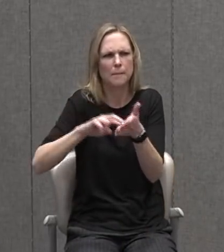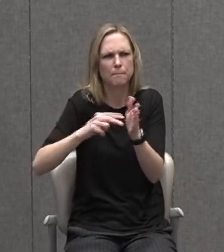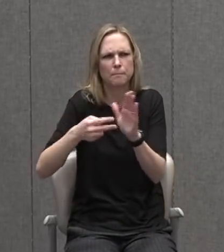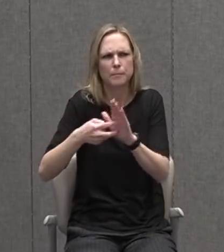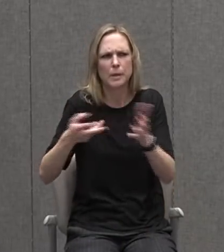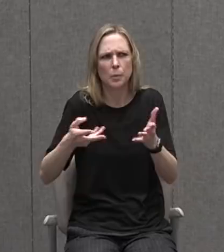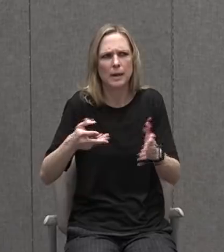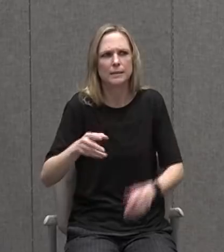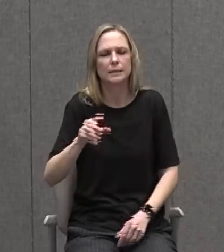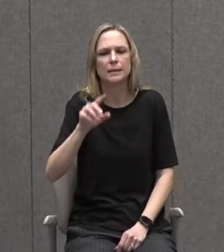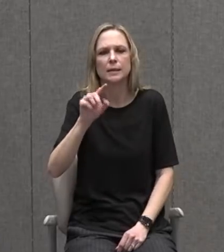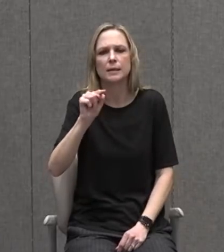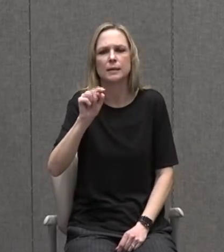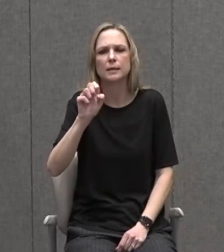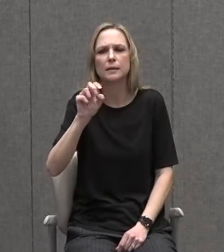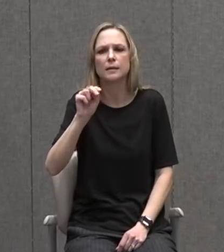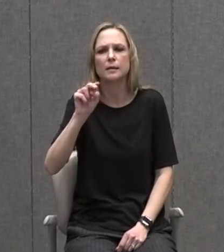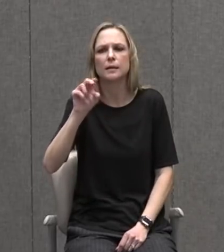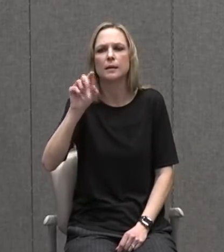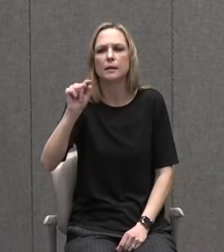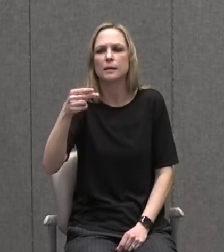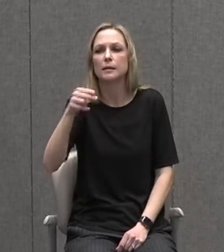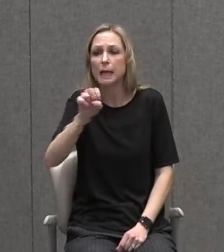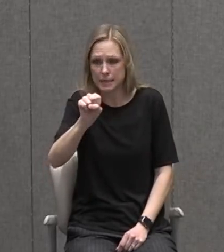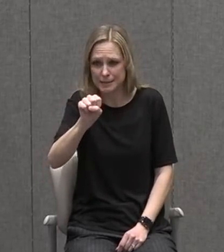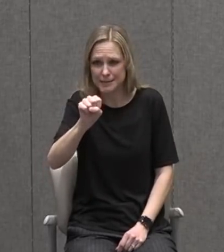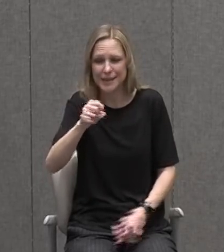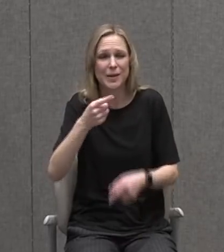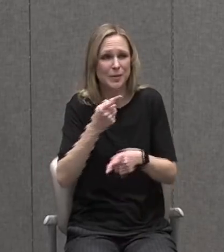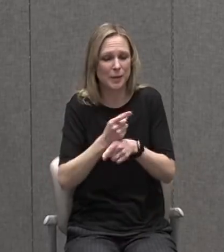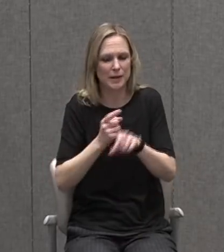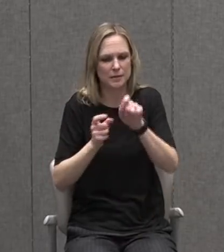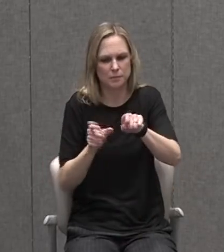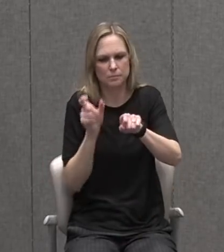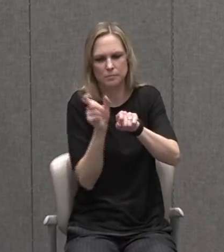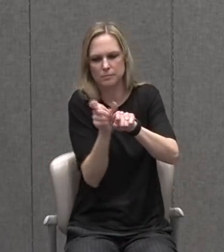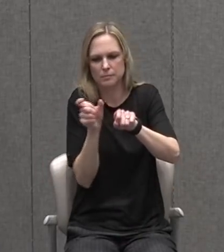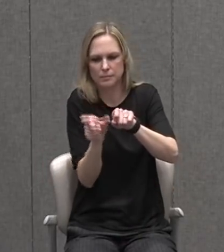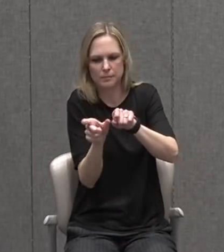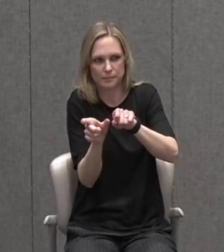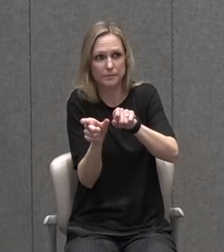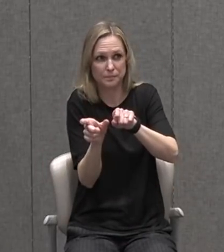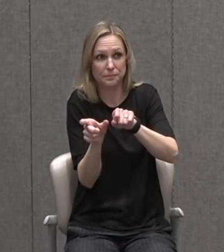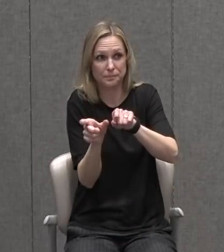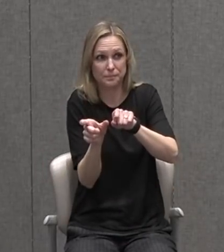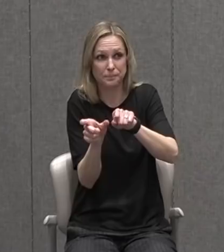Tenths, absolutely right. So we will need 10 tenths to make a one right?